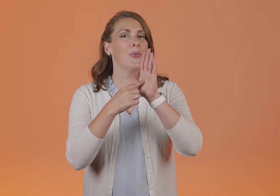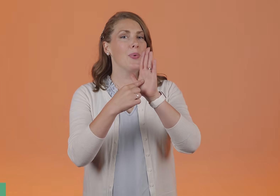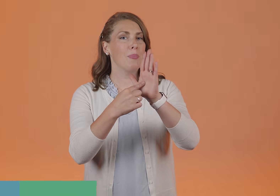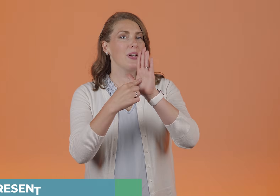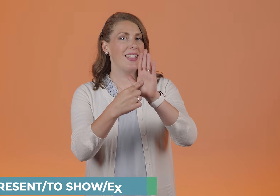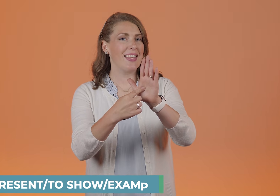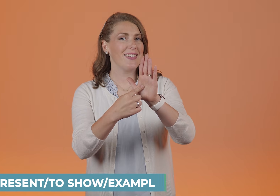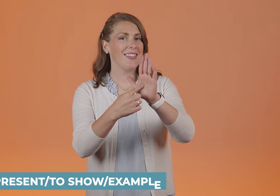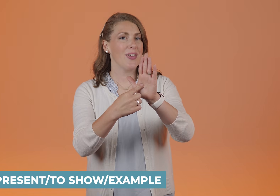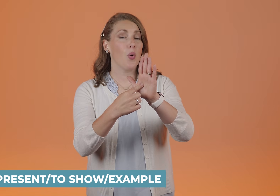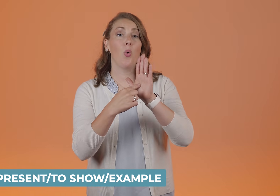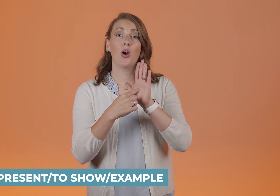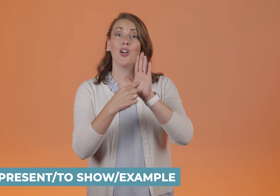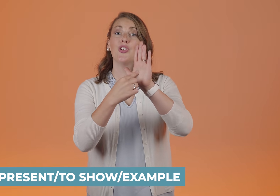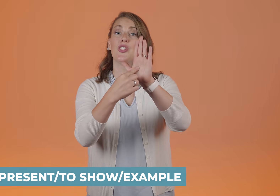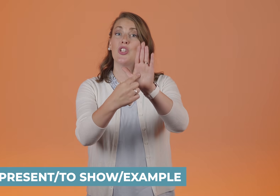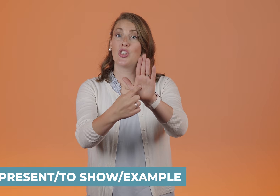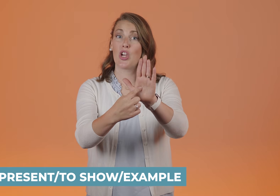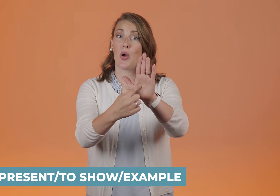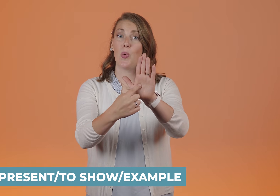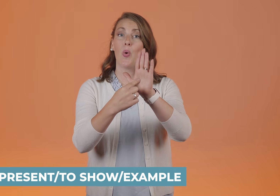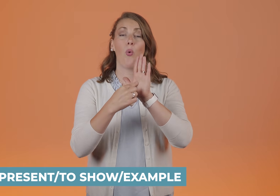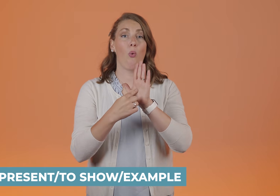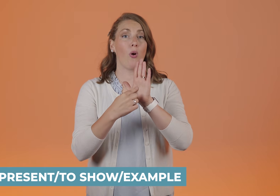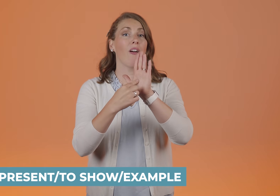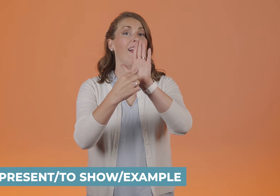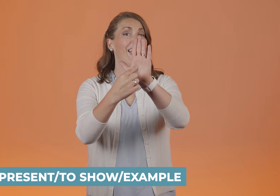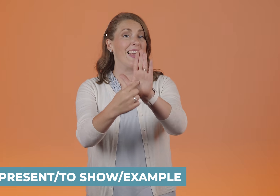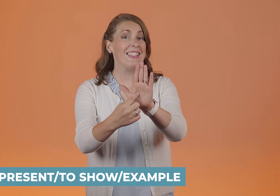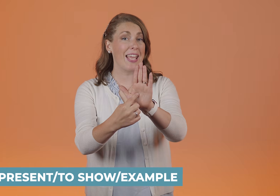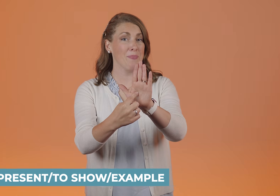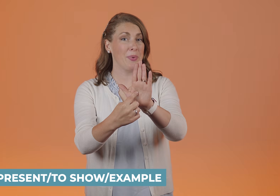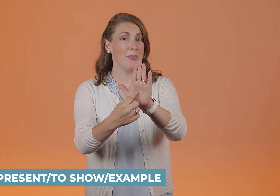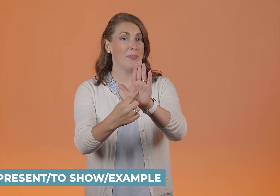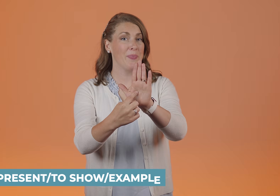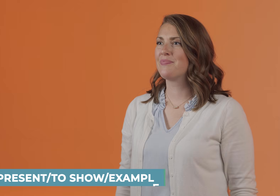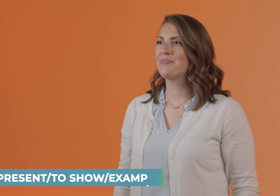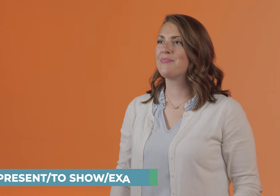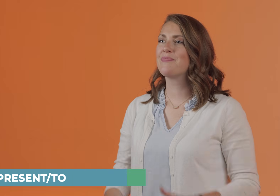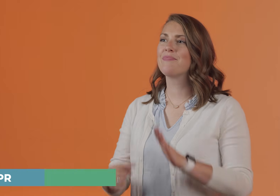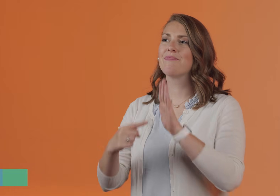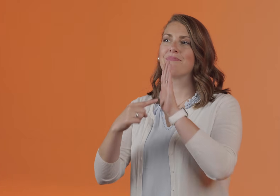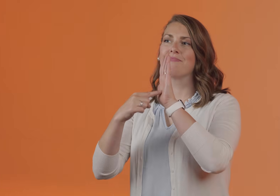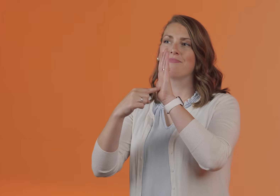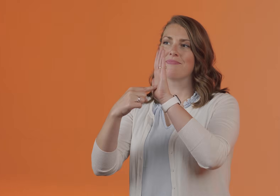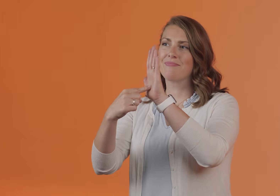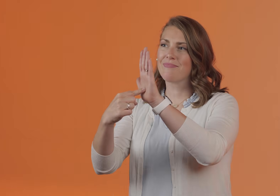represent. Or to show. Or example, your index finger